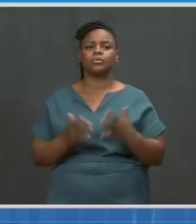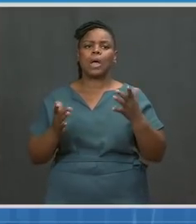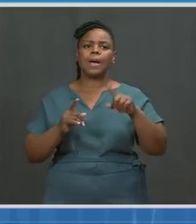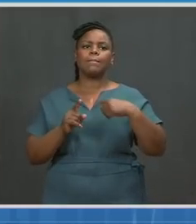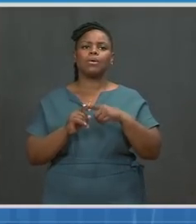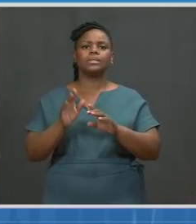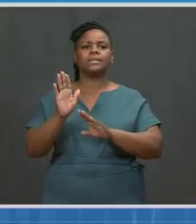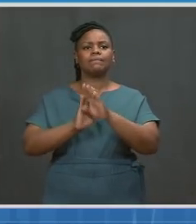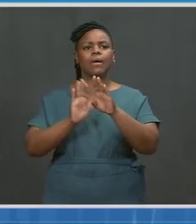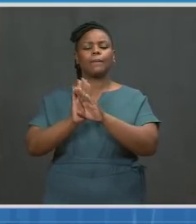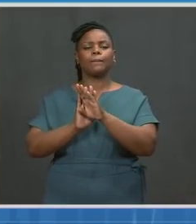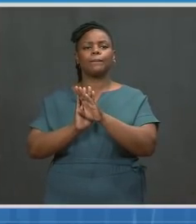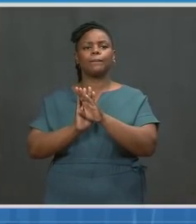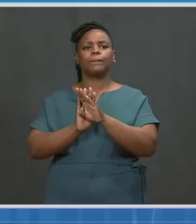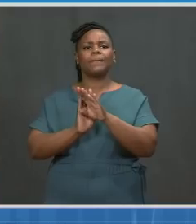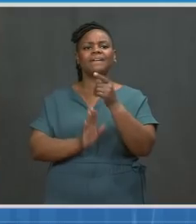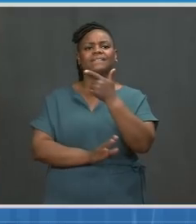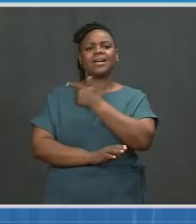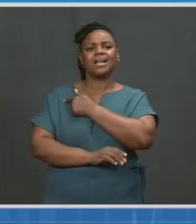Dr. Fauci: Well, yeah, I mean, as Dr. Walensky said,